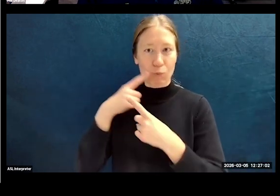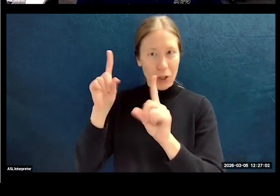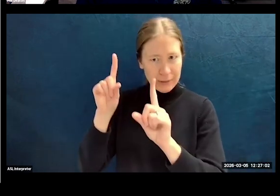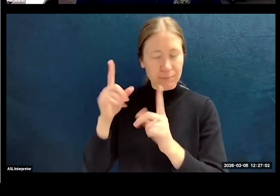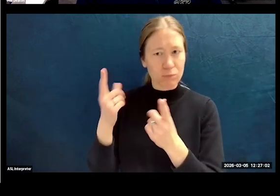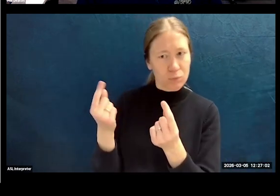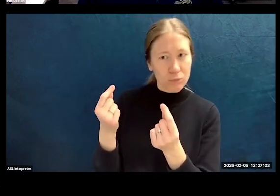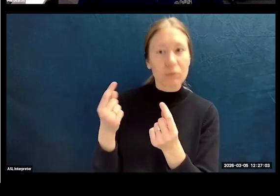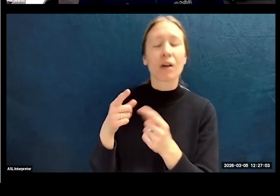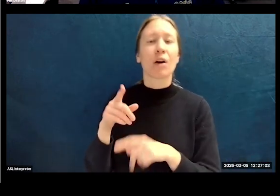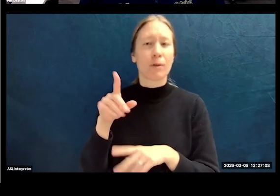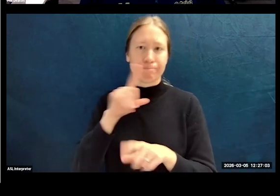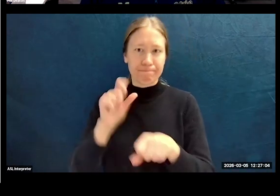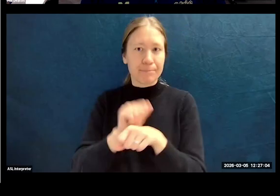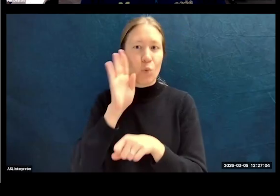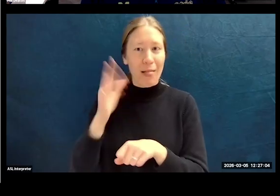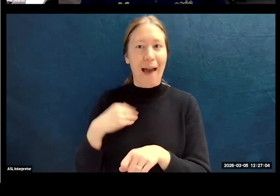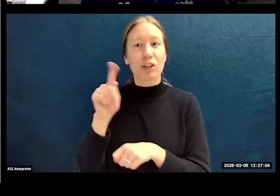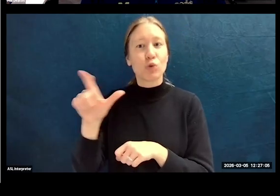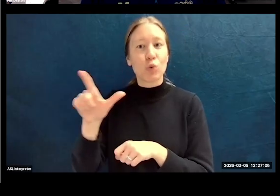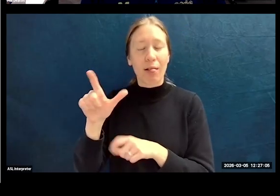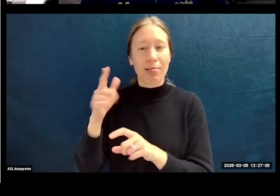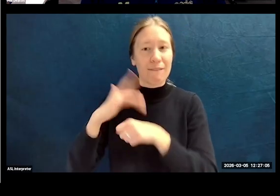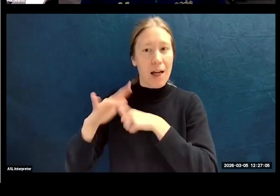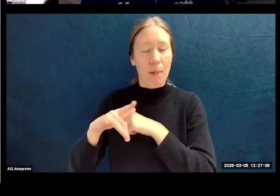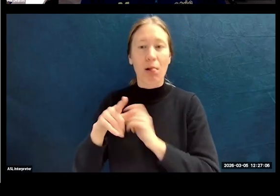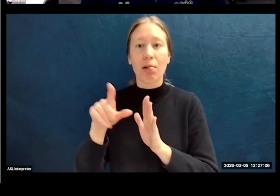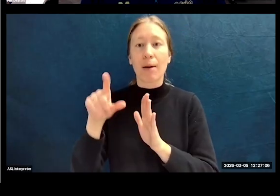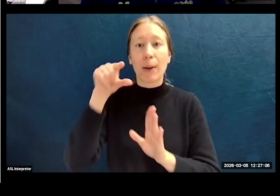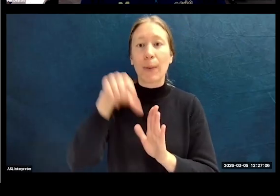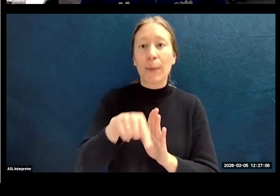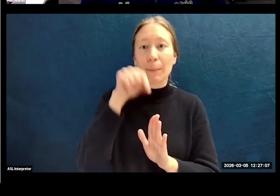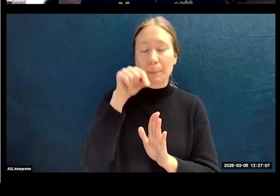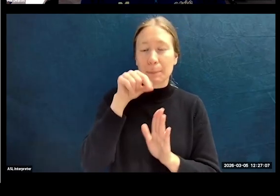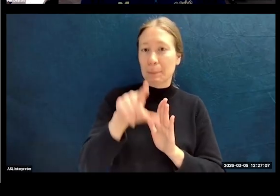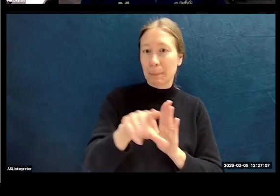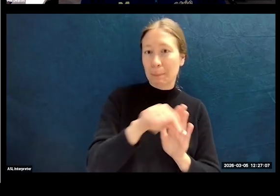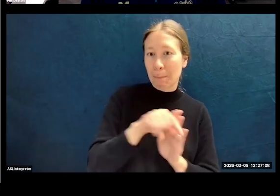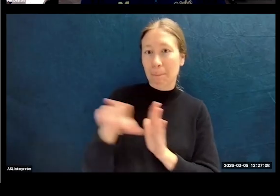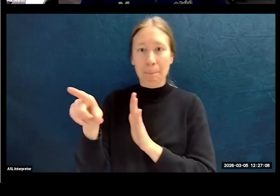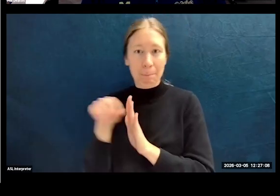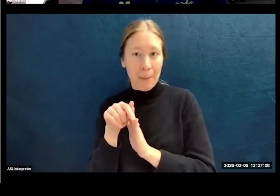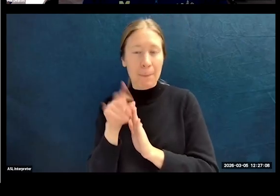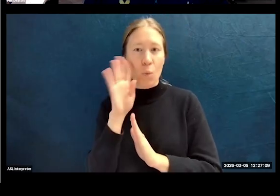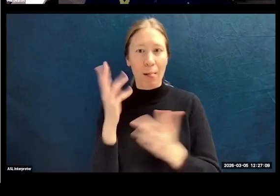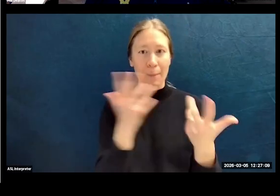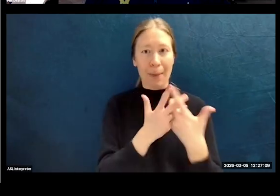to select the color of your foreground text and then a separate dropper to select the background text.